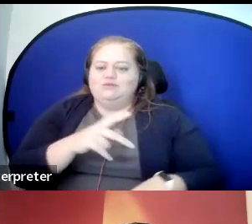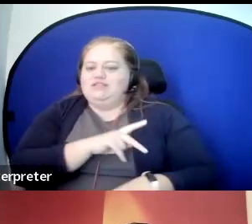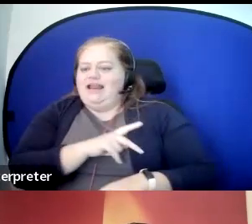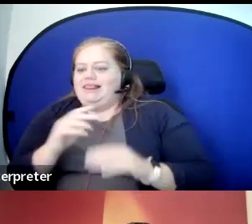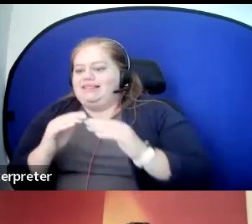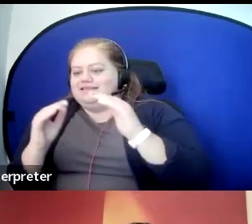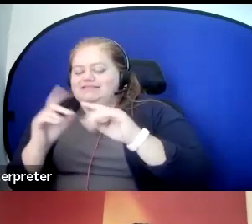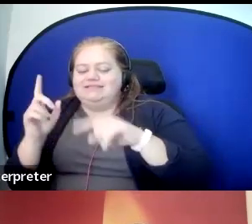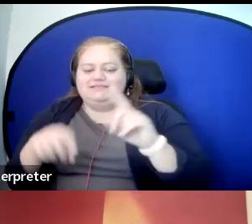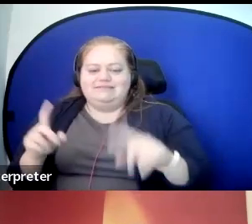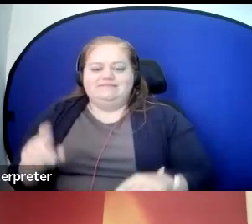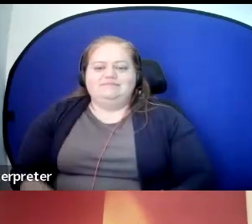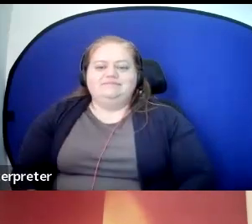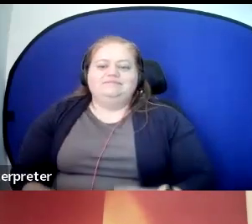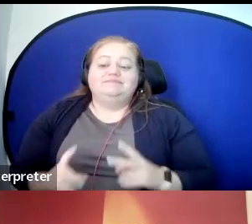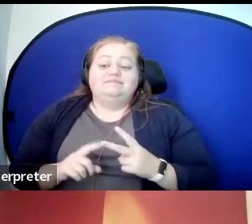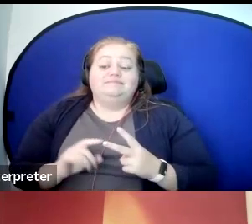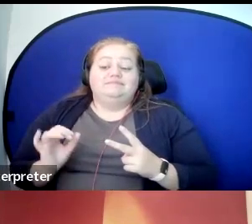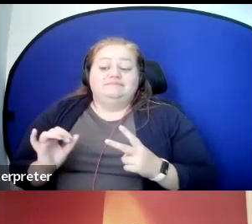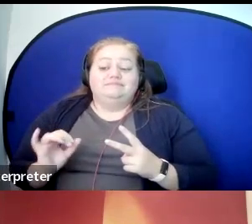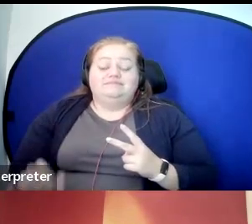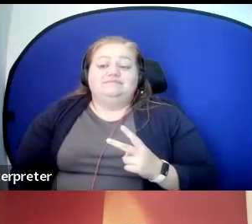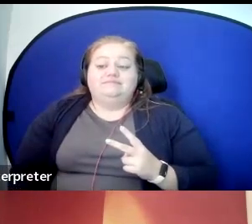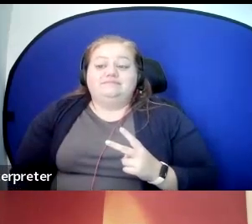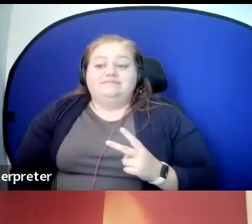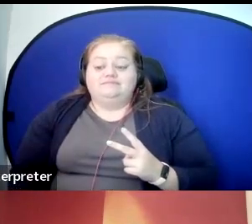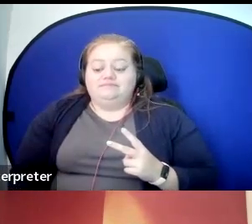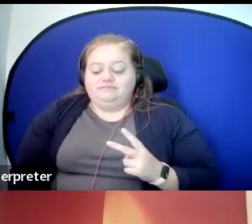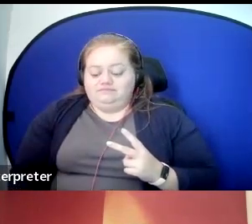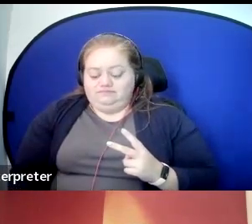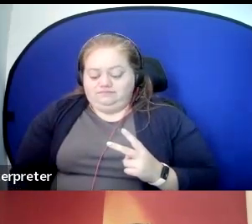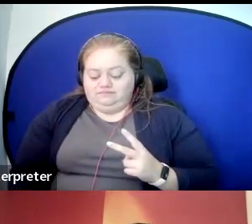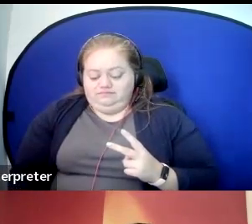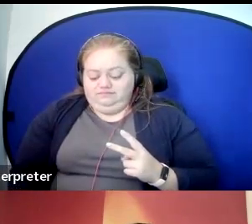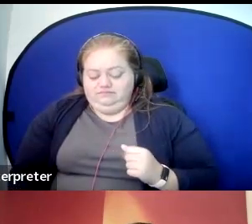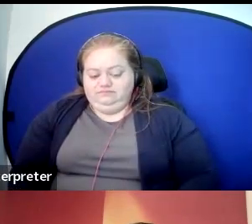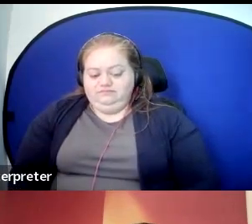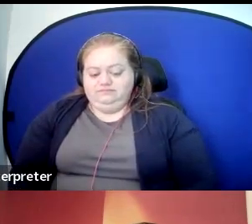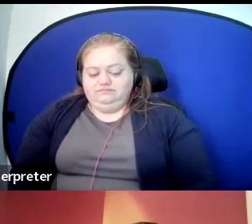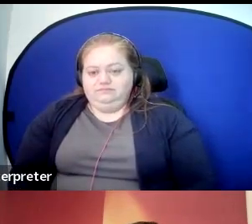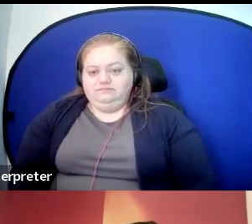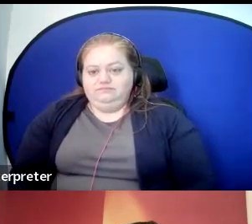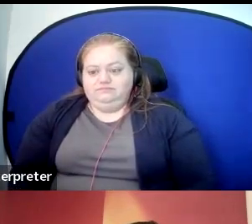And the second is that I'd like to see more of we imagining